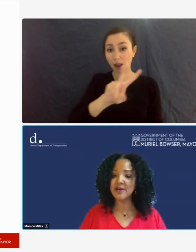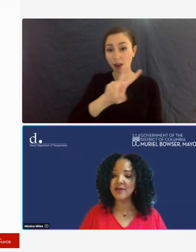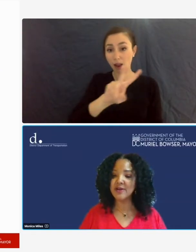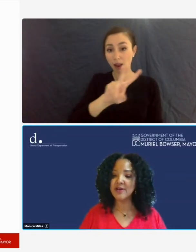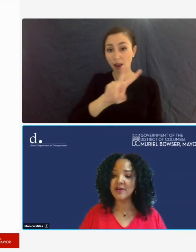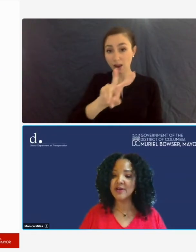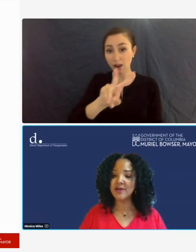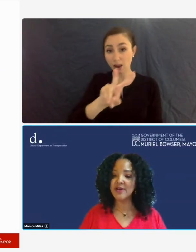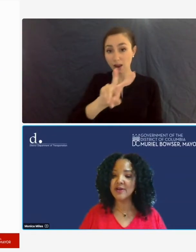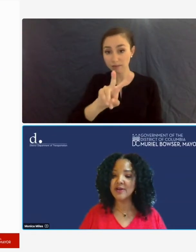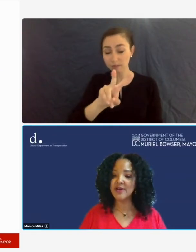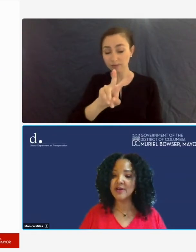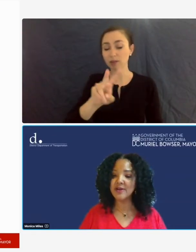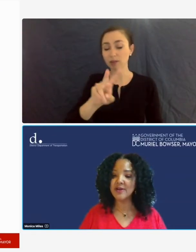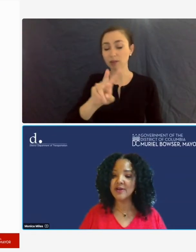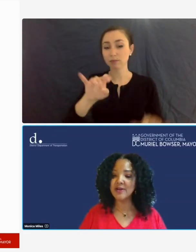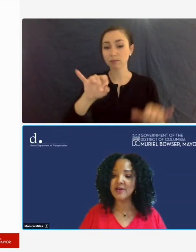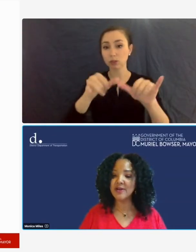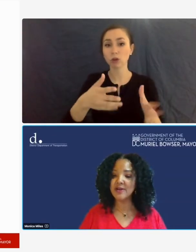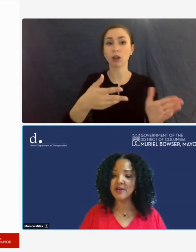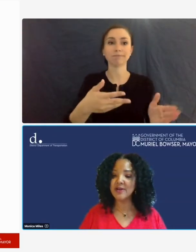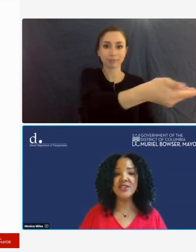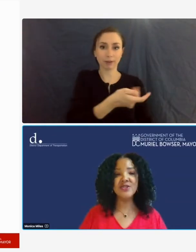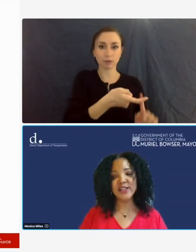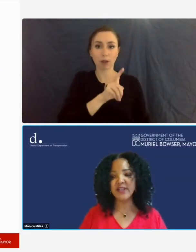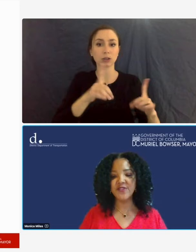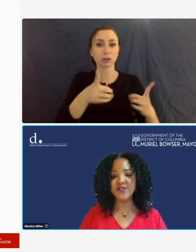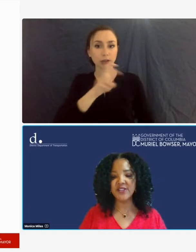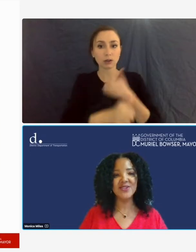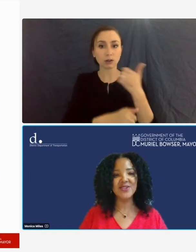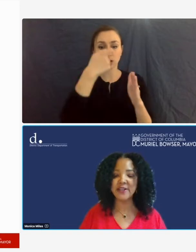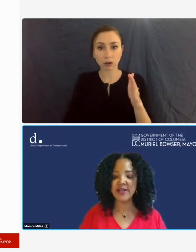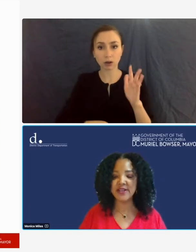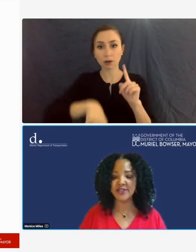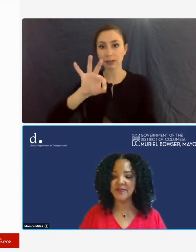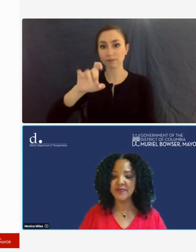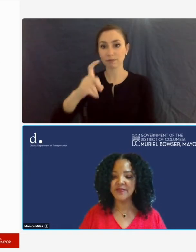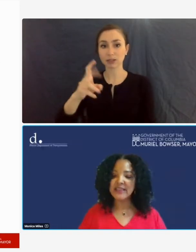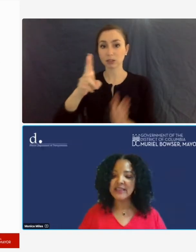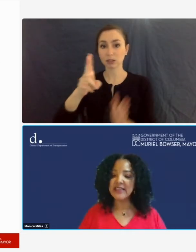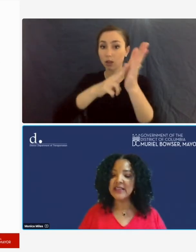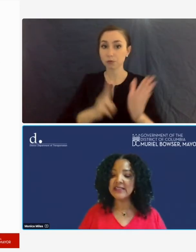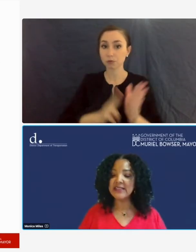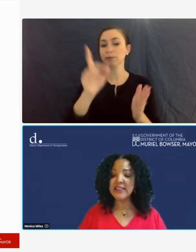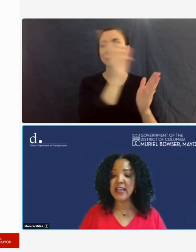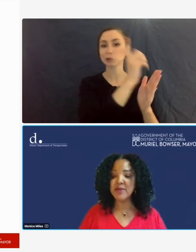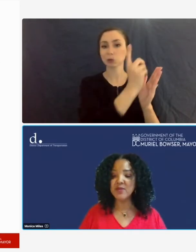of transportation under a cost plus 50 contract to design a bridge the assignment was given to